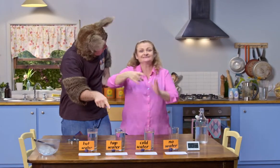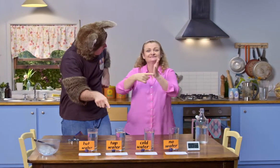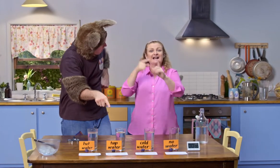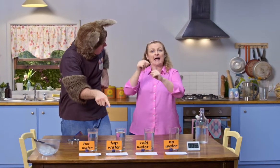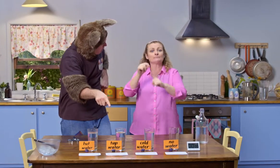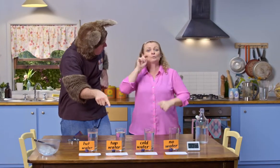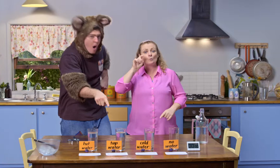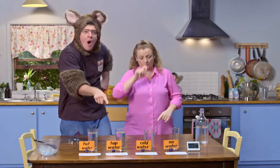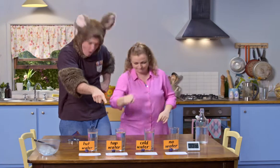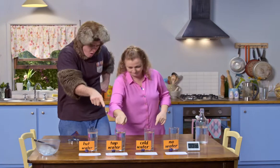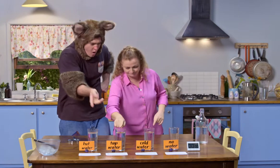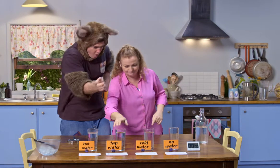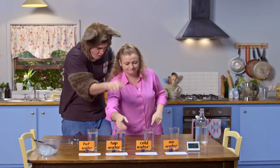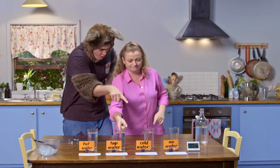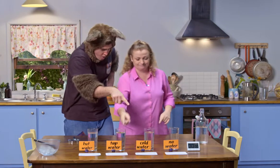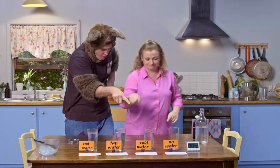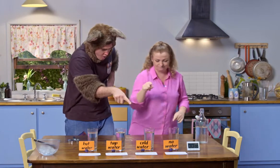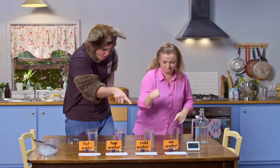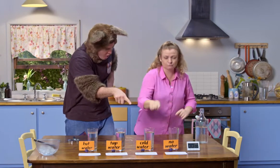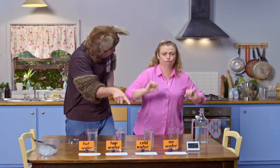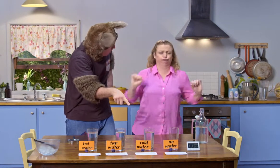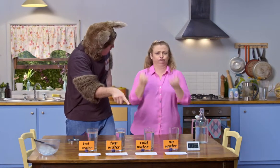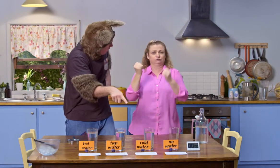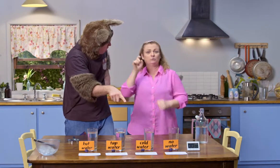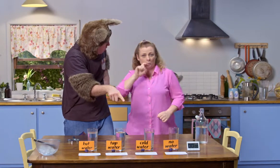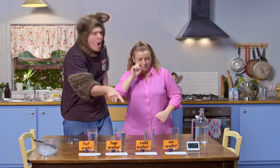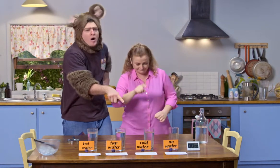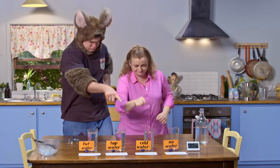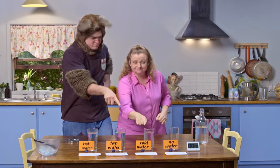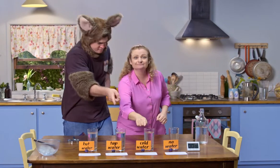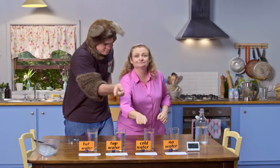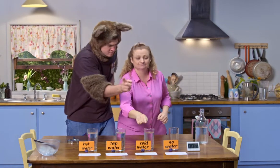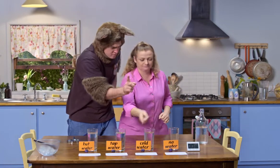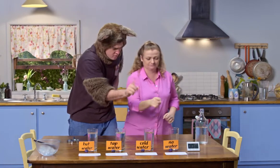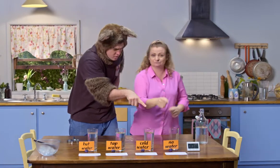Tap water in this one. And this one's got cold water in it.